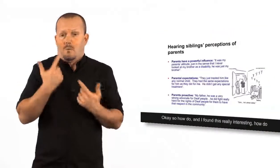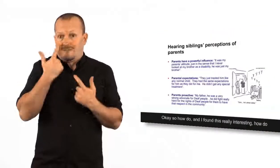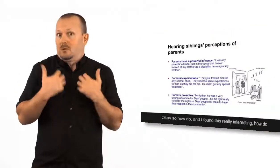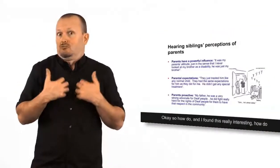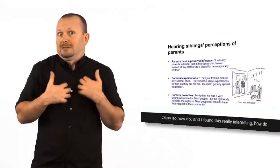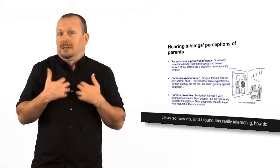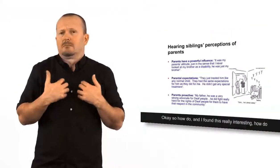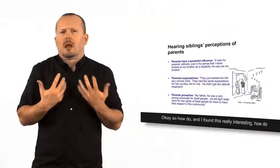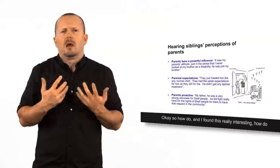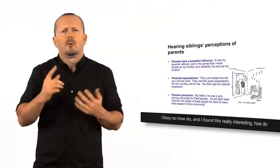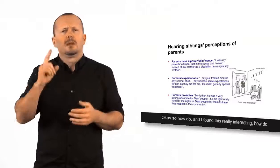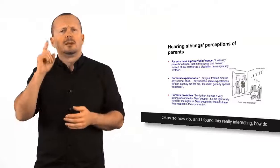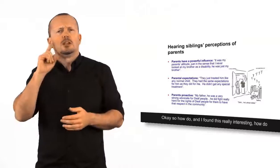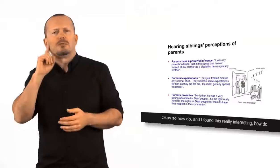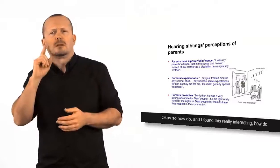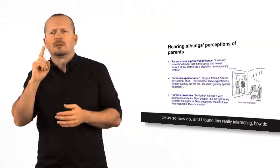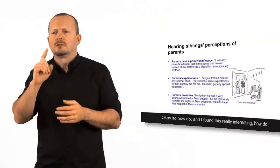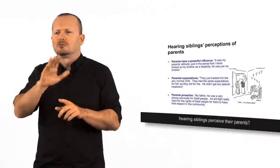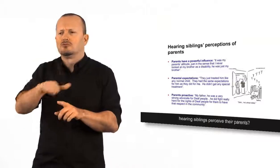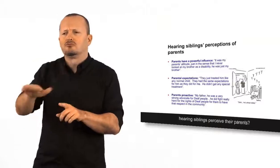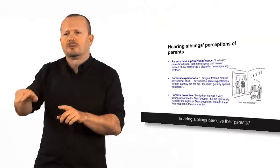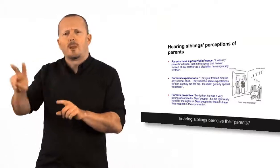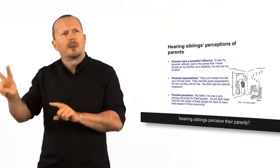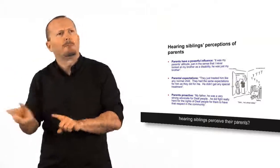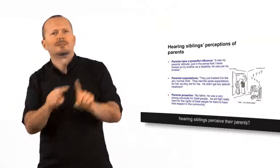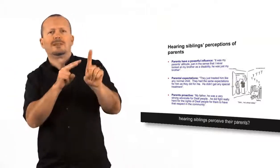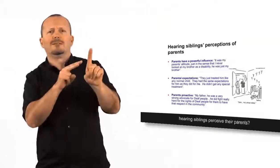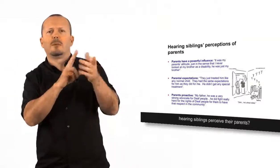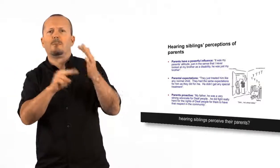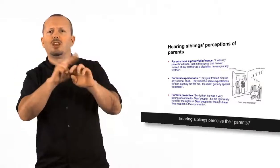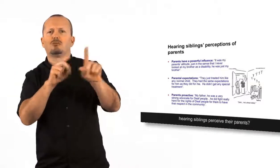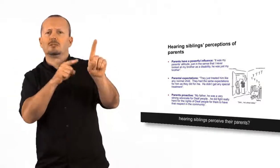Ok so how do, and I found this really interesting, how do hearing siblings perceive their parents?